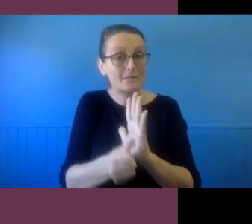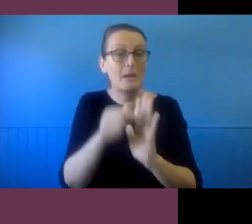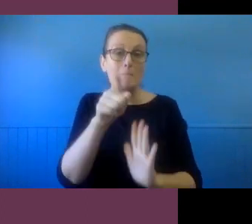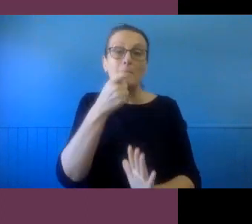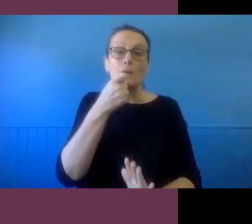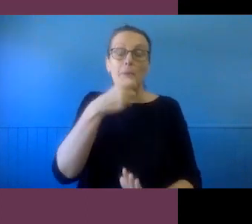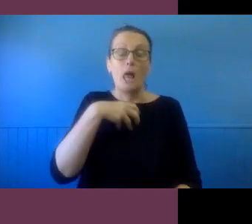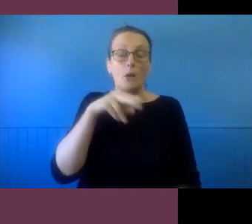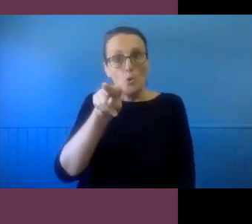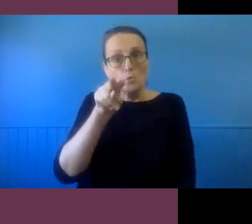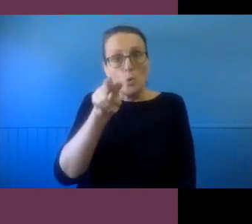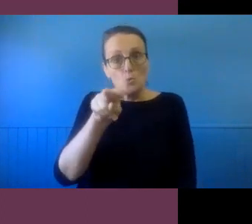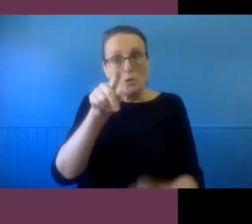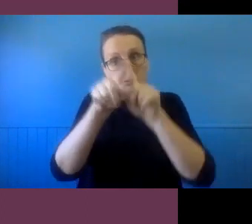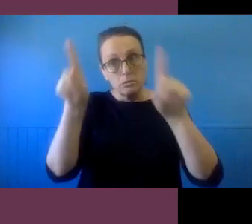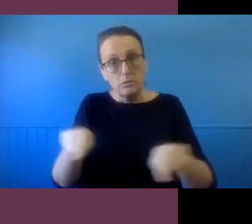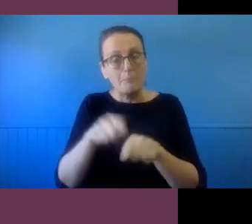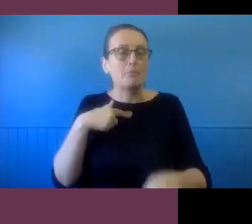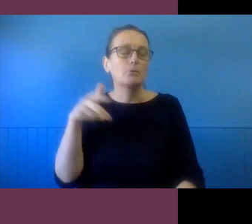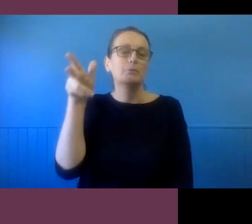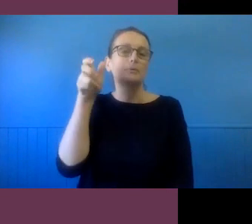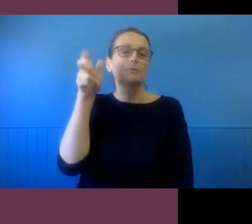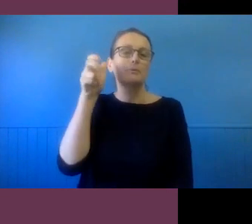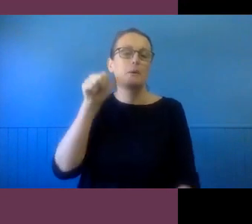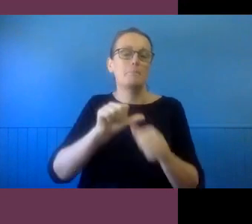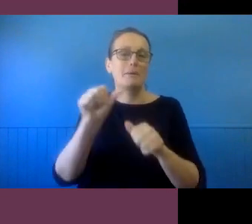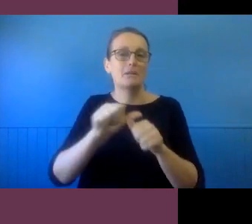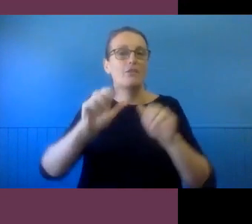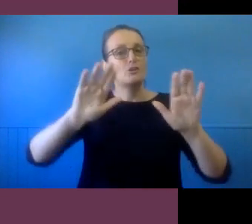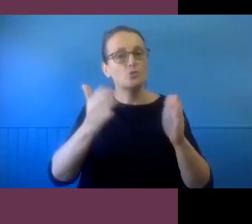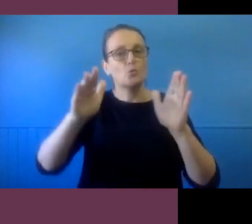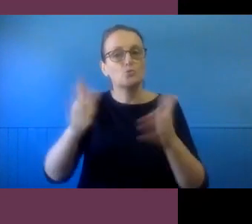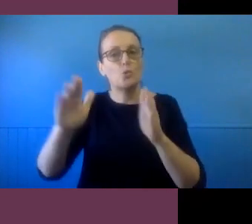much screen time, these sessions are short, snappy spotlights on local and